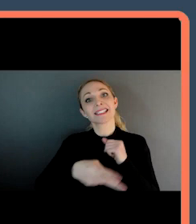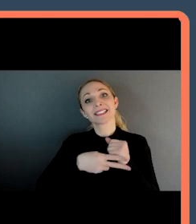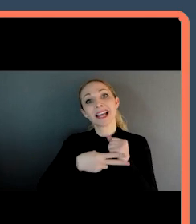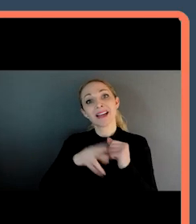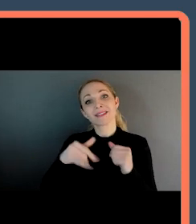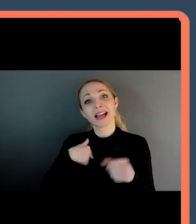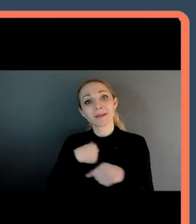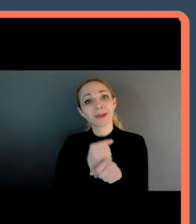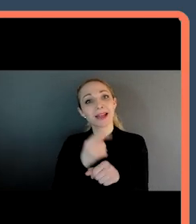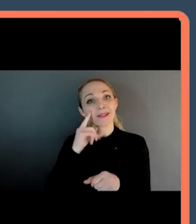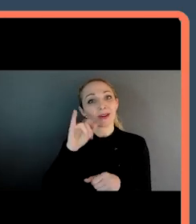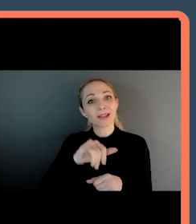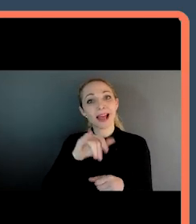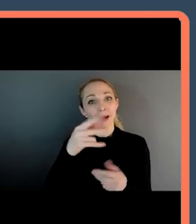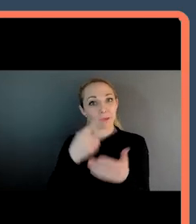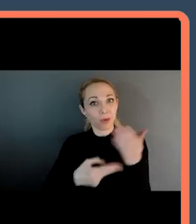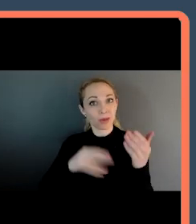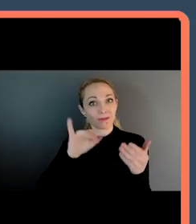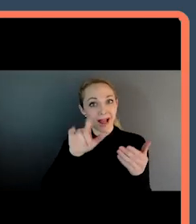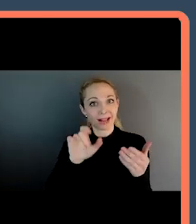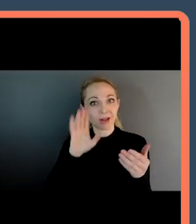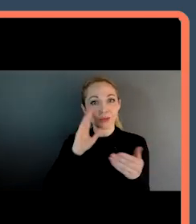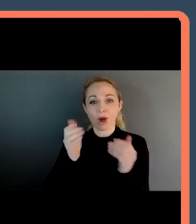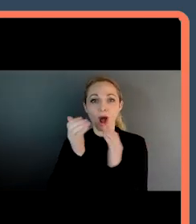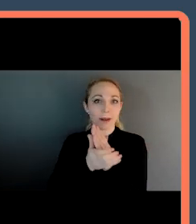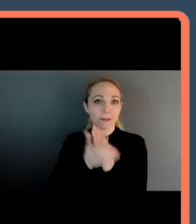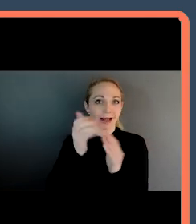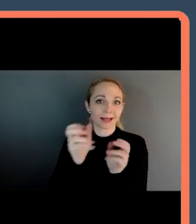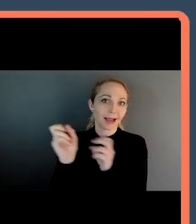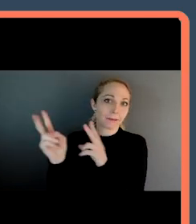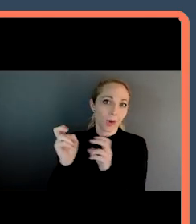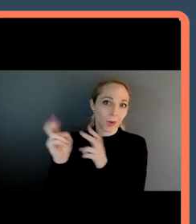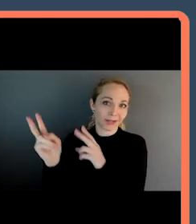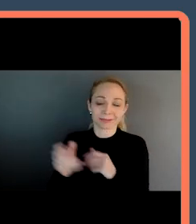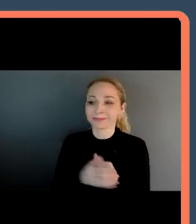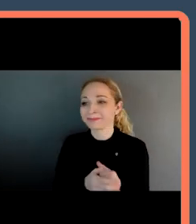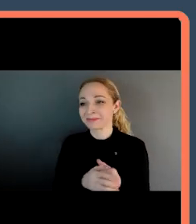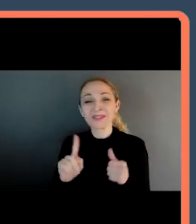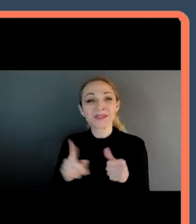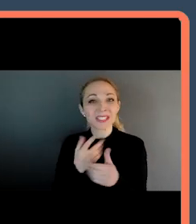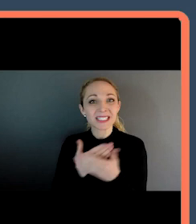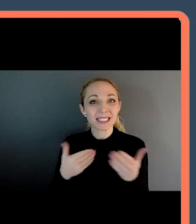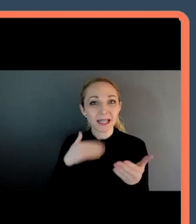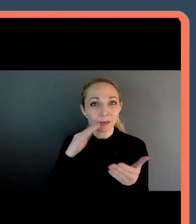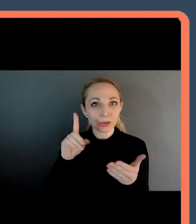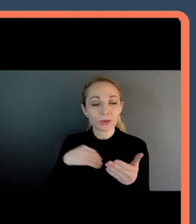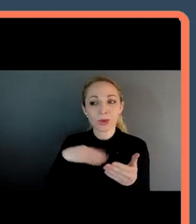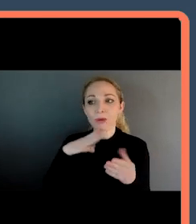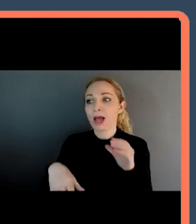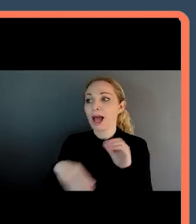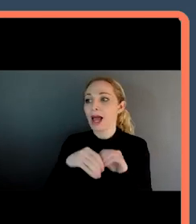SO FIRST THING THAT WE ARE GOING TO DO IS WE ARE GOING